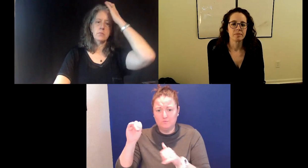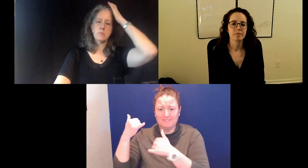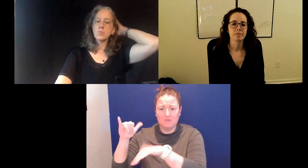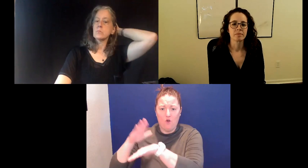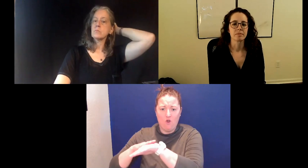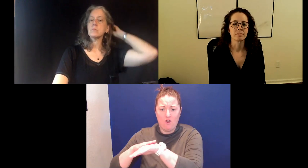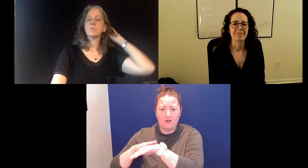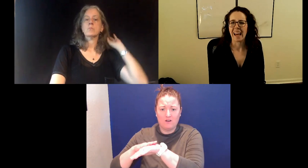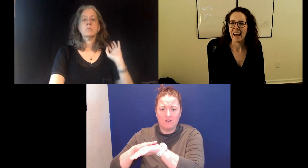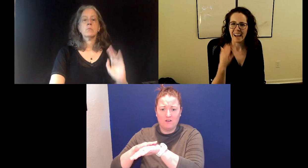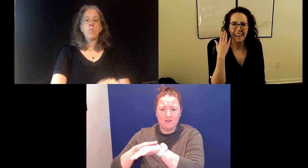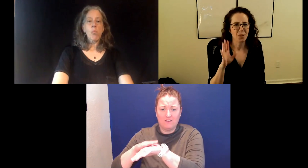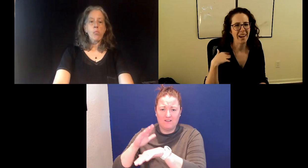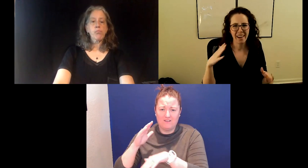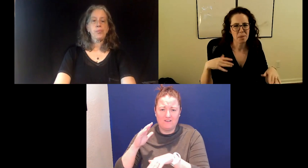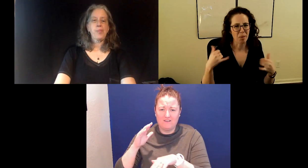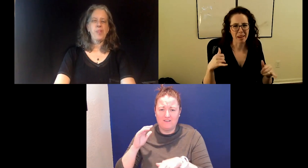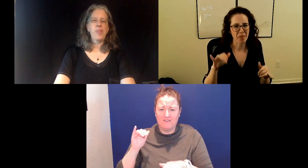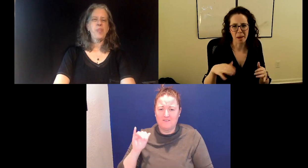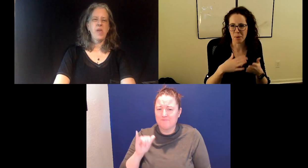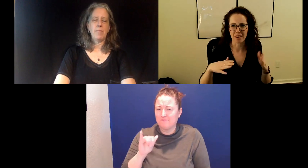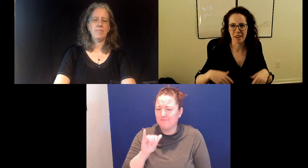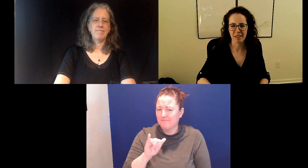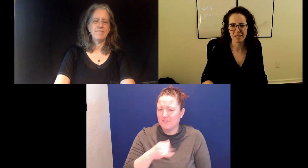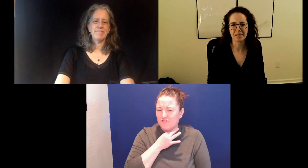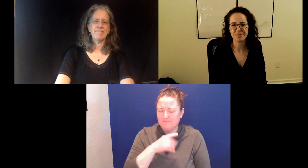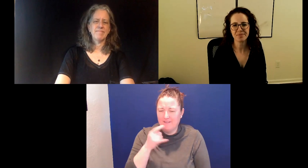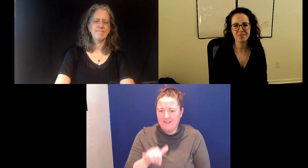can you use that at the same time that you're using the other at uh you know i haven't played